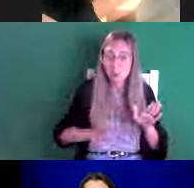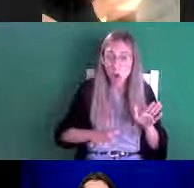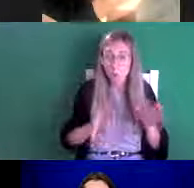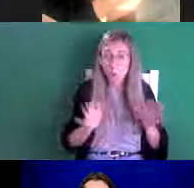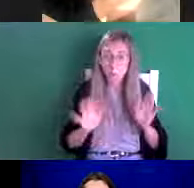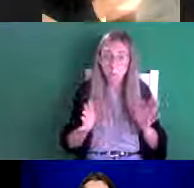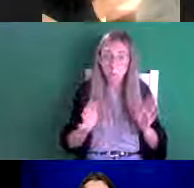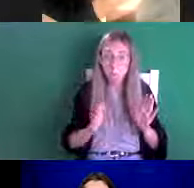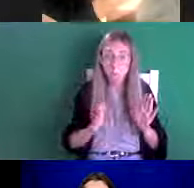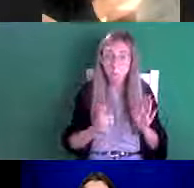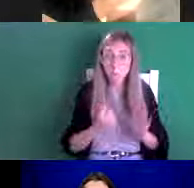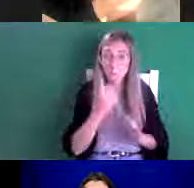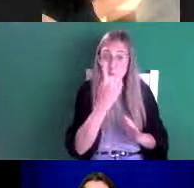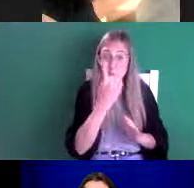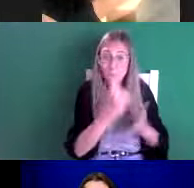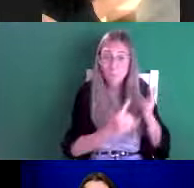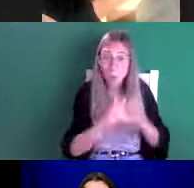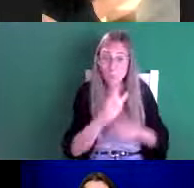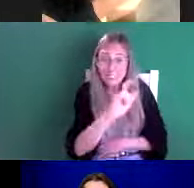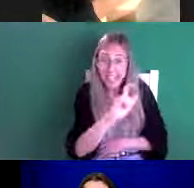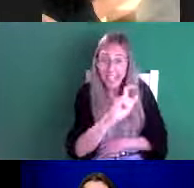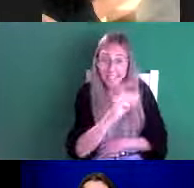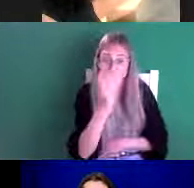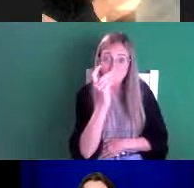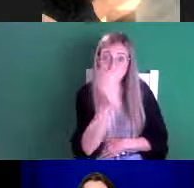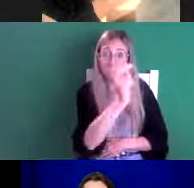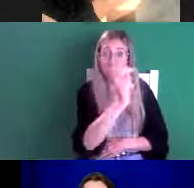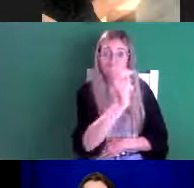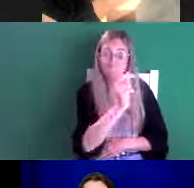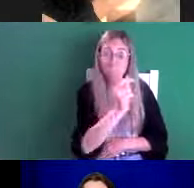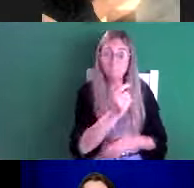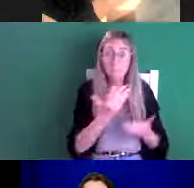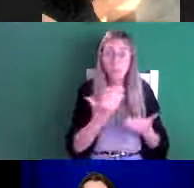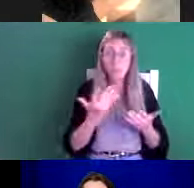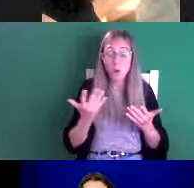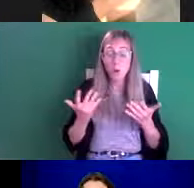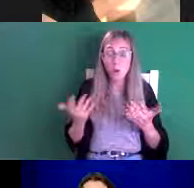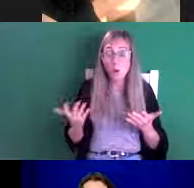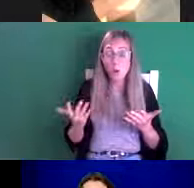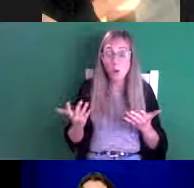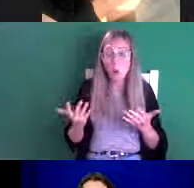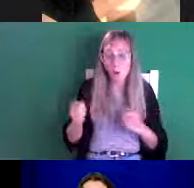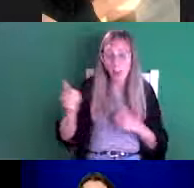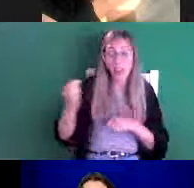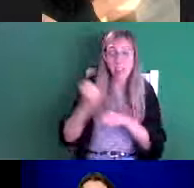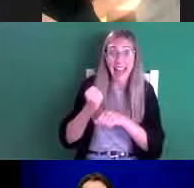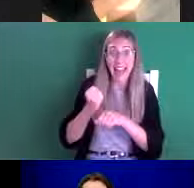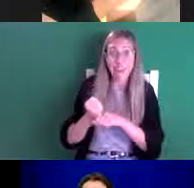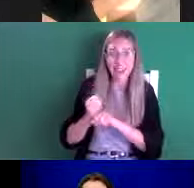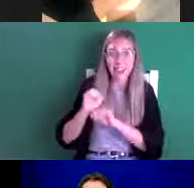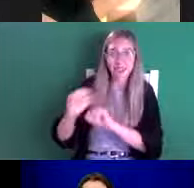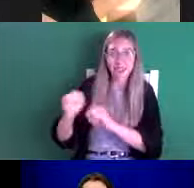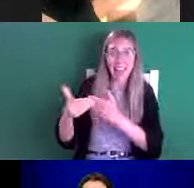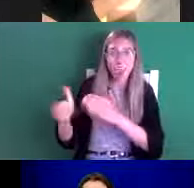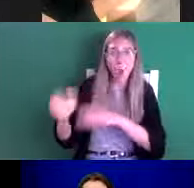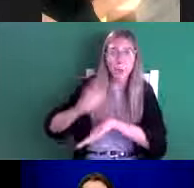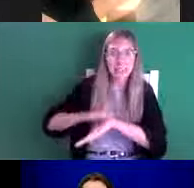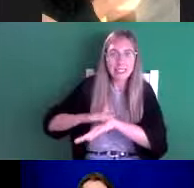one second or the time that the gallery is open i guess if you're in the park you could just build